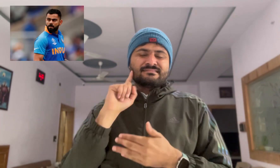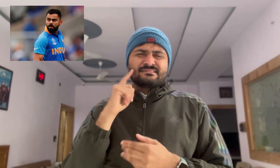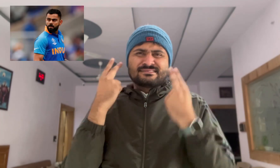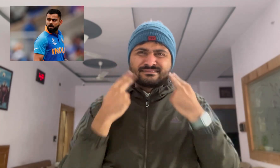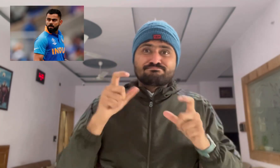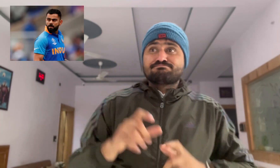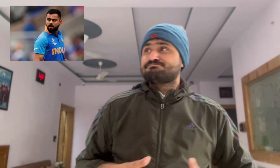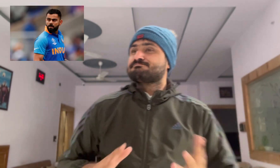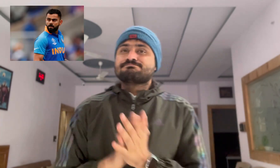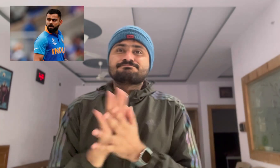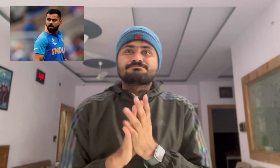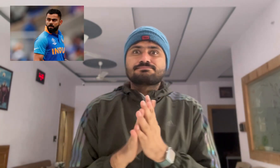Virat Kohli